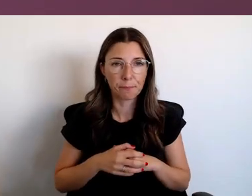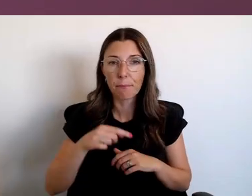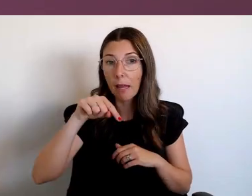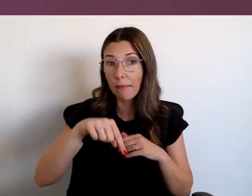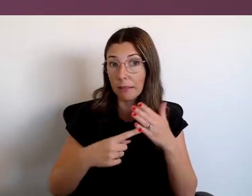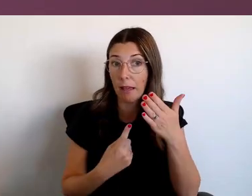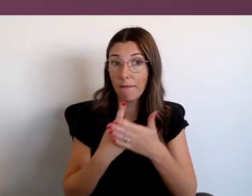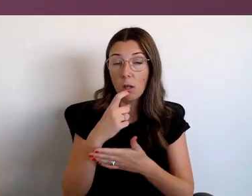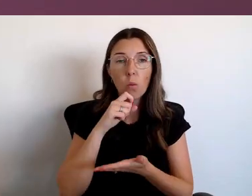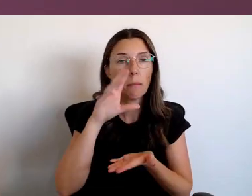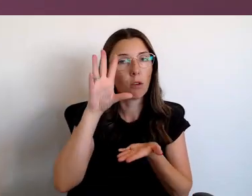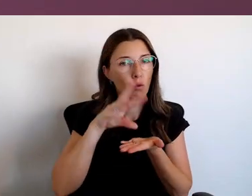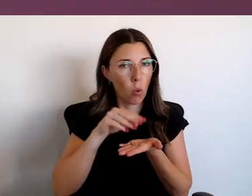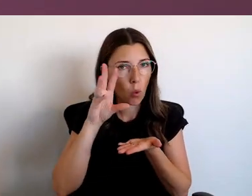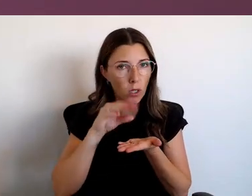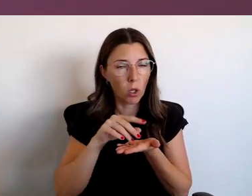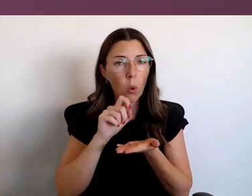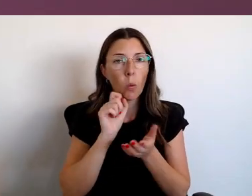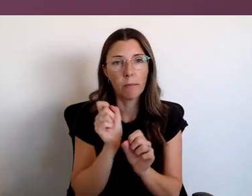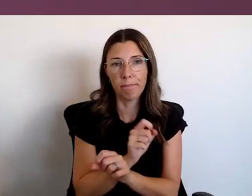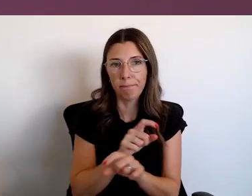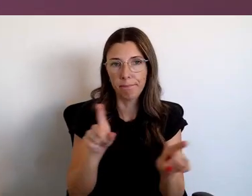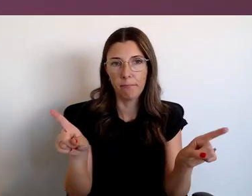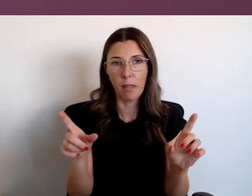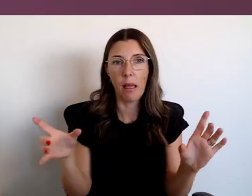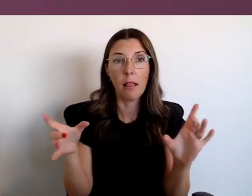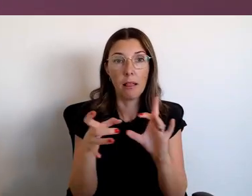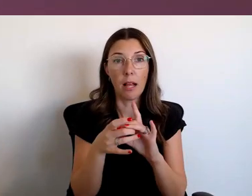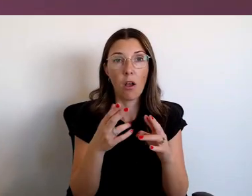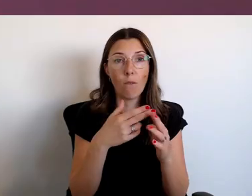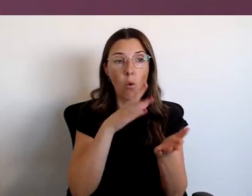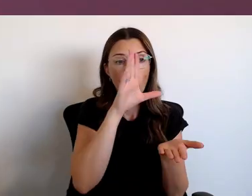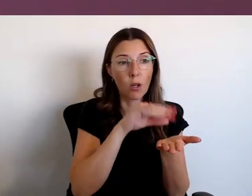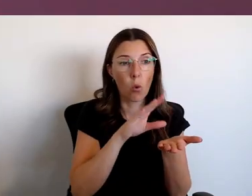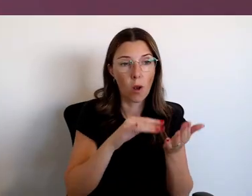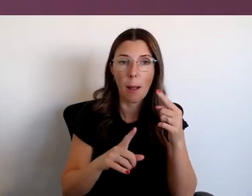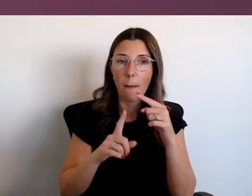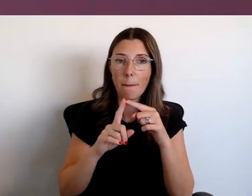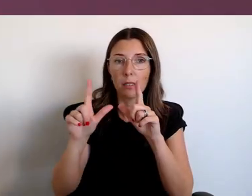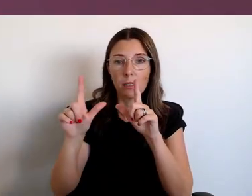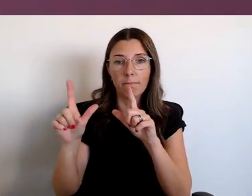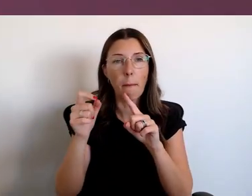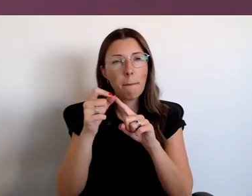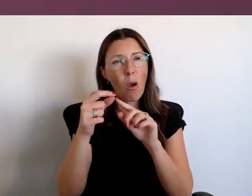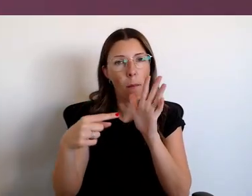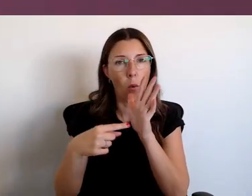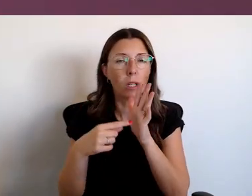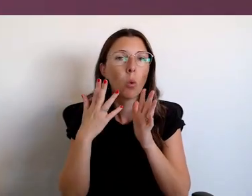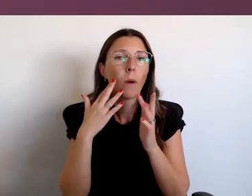This event is being recorded, and we'll email you a link to the recording and to the slides as soon as they're available.